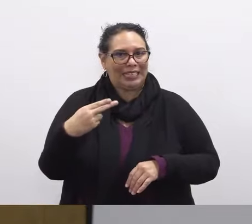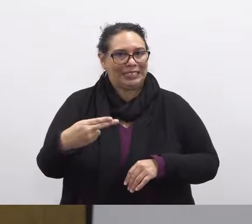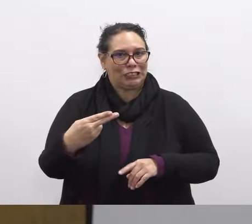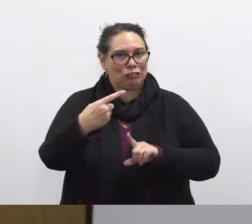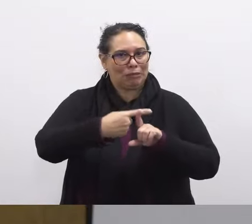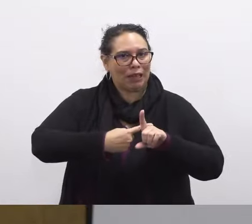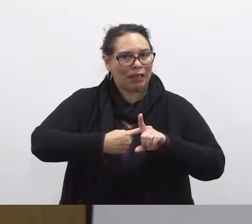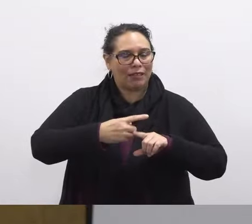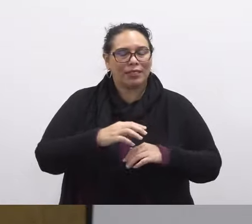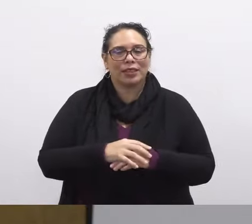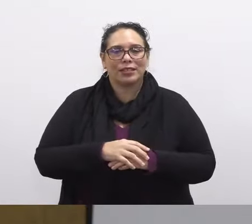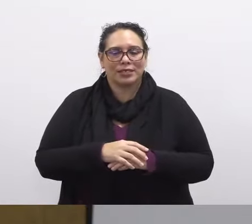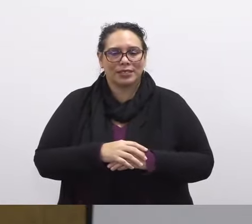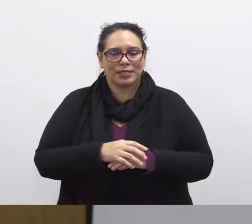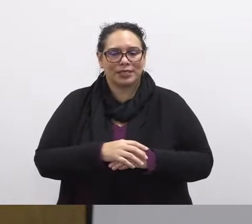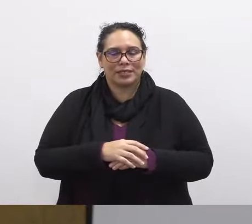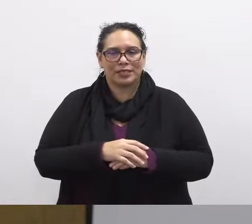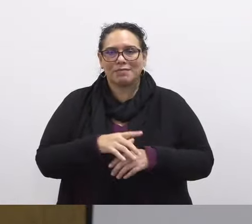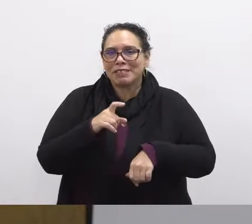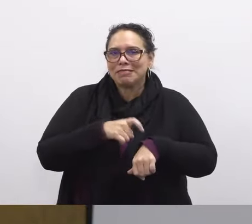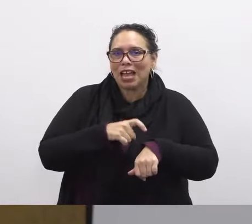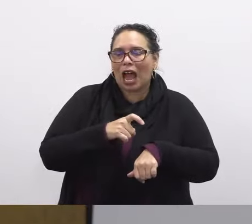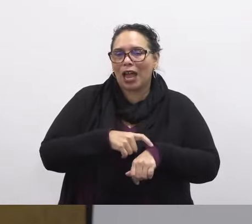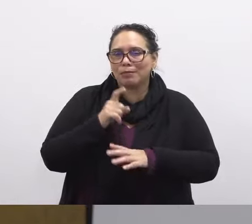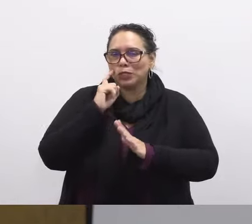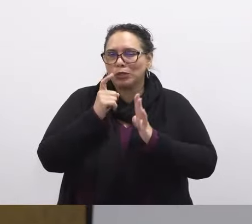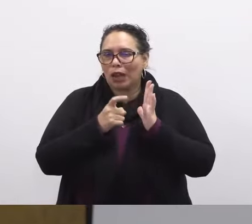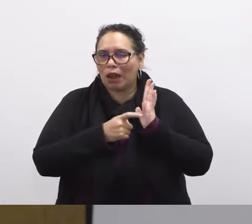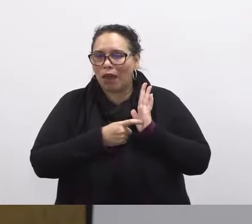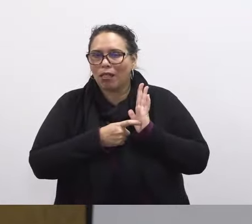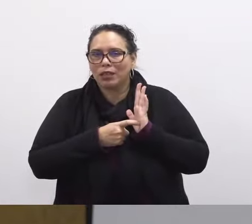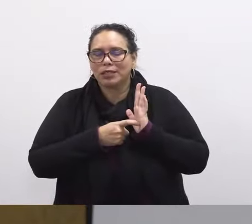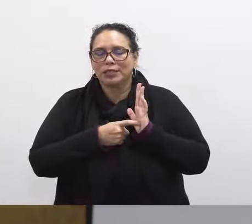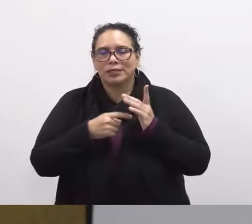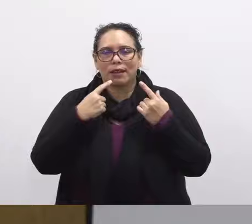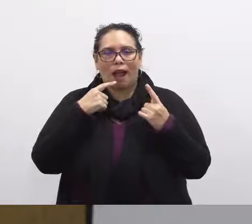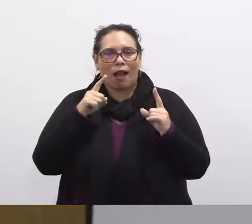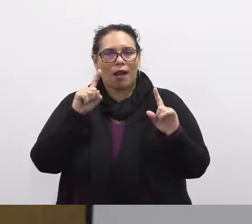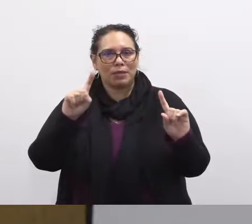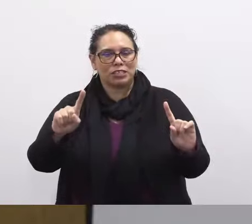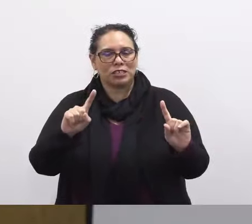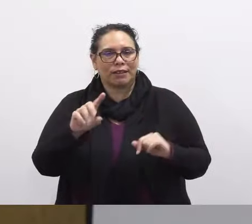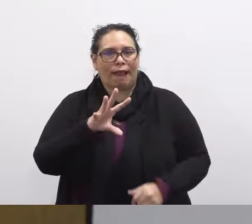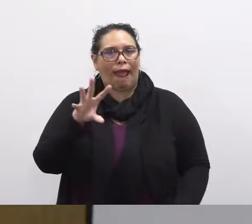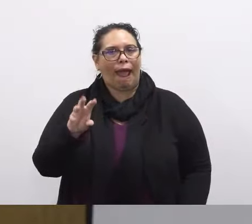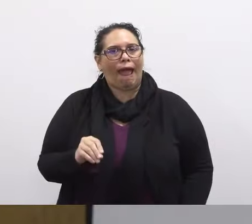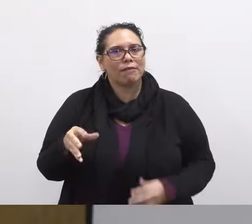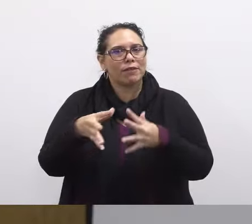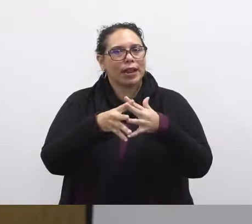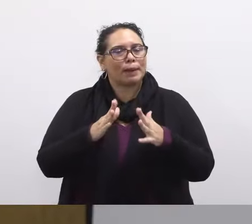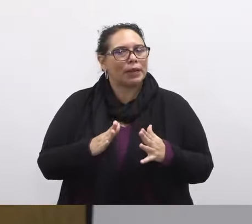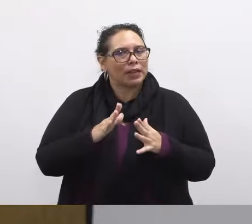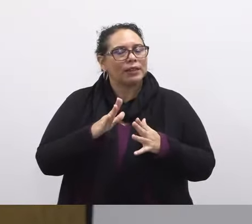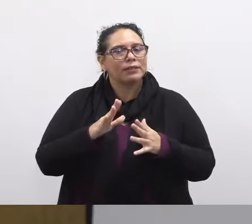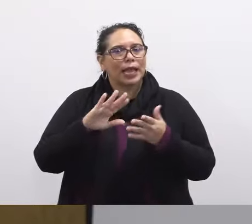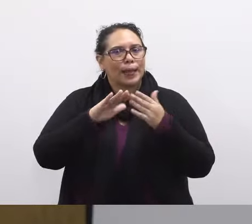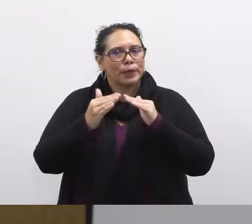where we spend this time to acknowledge the accomplishments of the African American community within the United States.